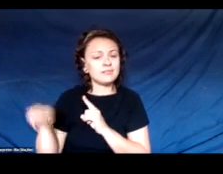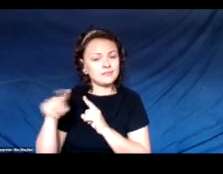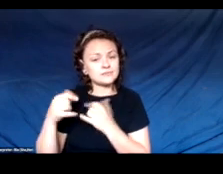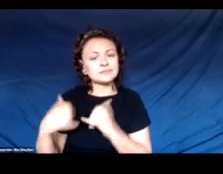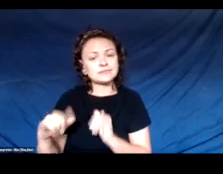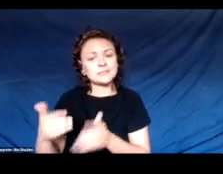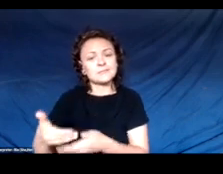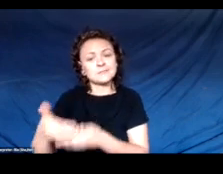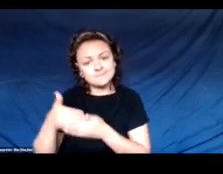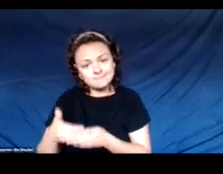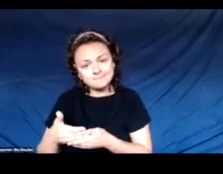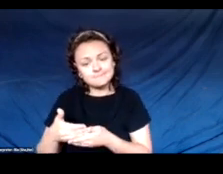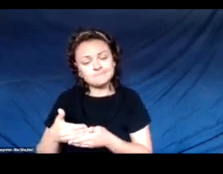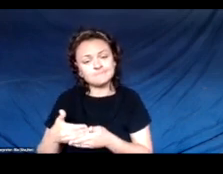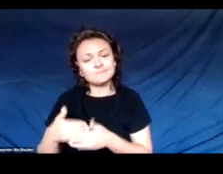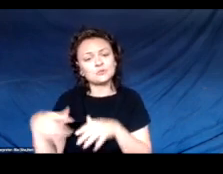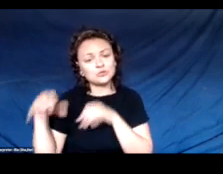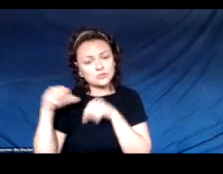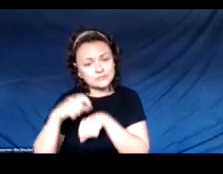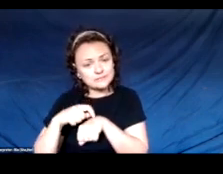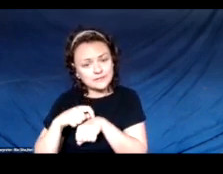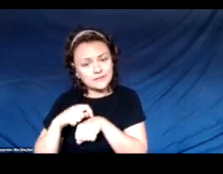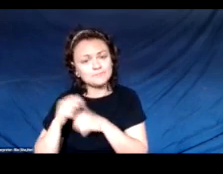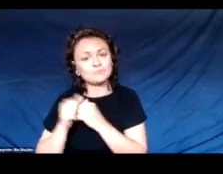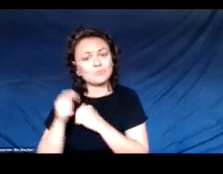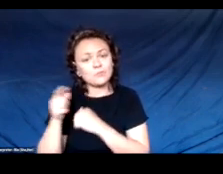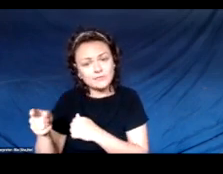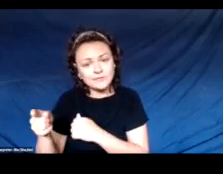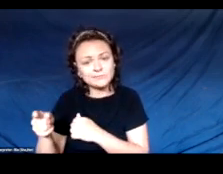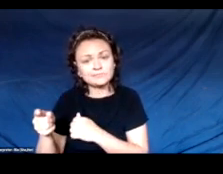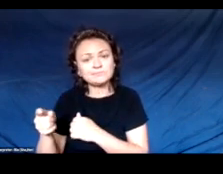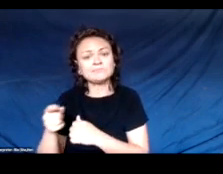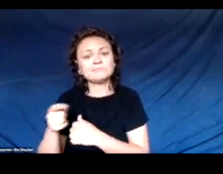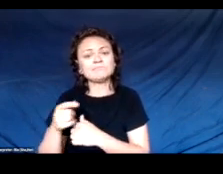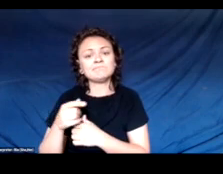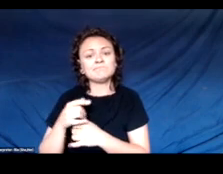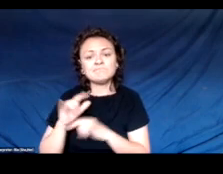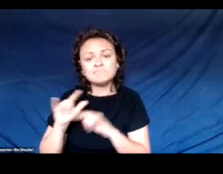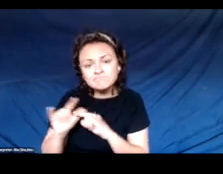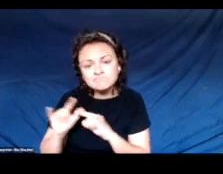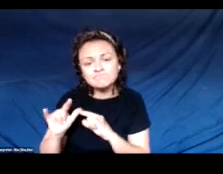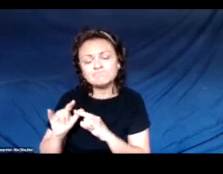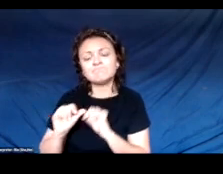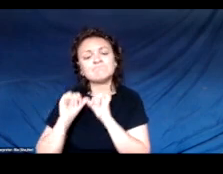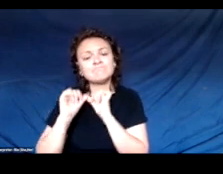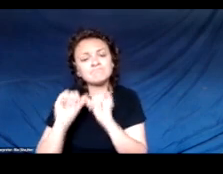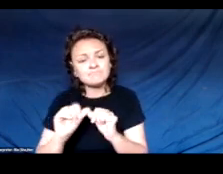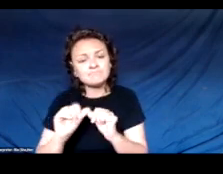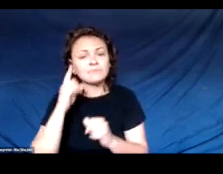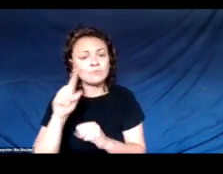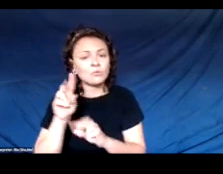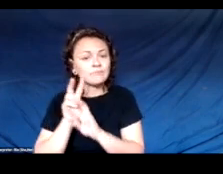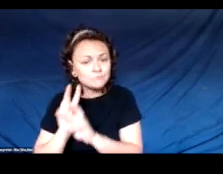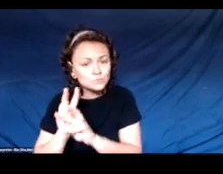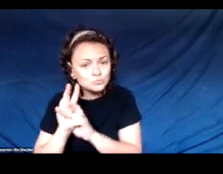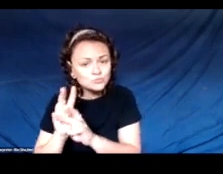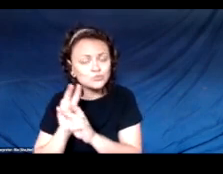And they stayed through the funeral and all that a little bit